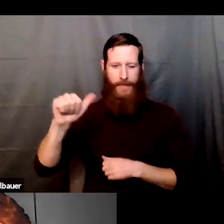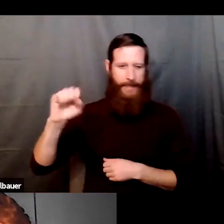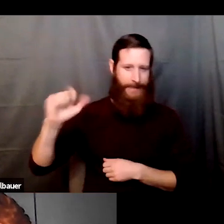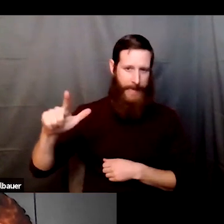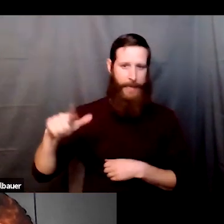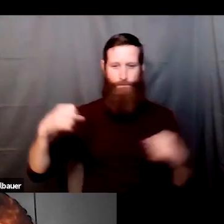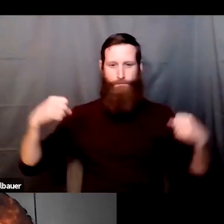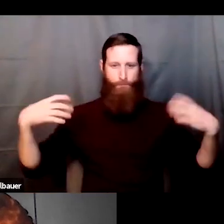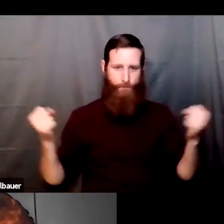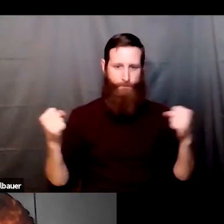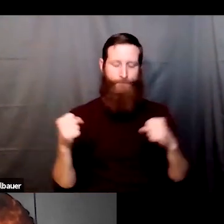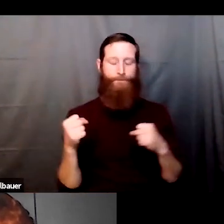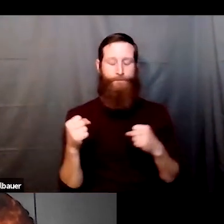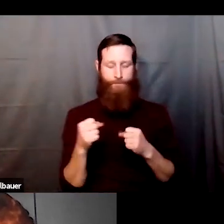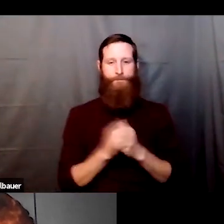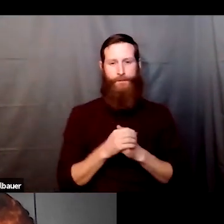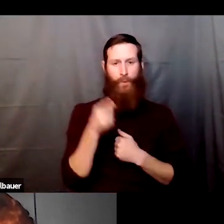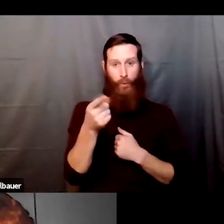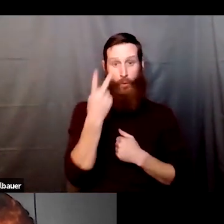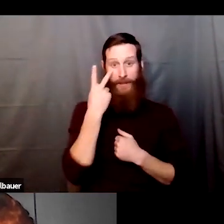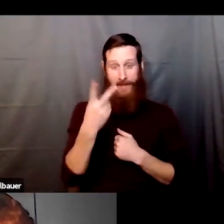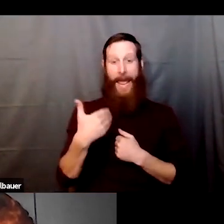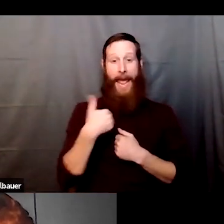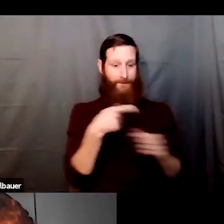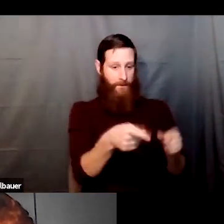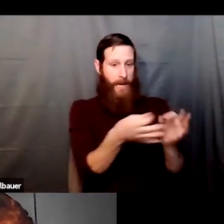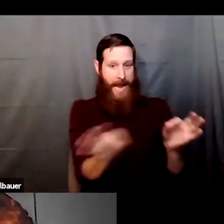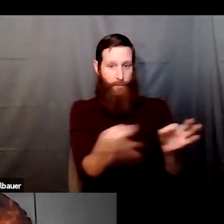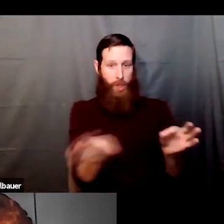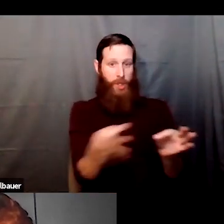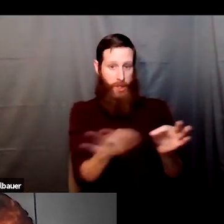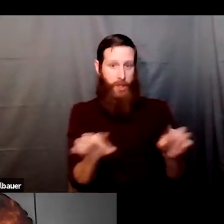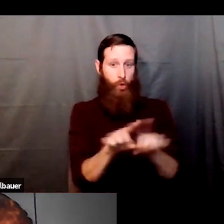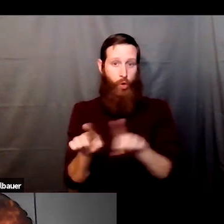You also see that there is a live transcription at the bottom. We know this isn't 100 percent accurate,